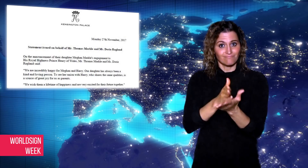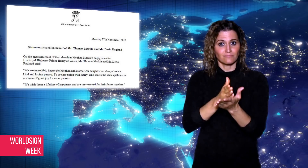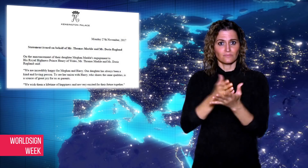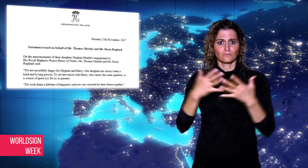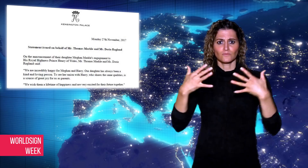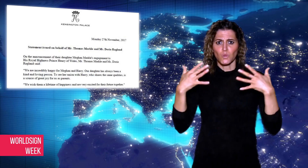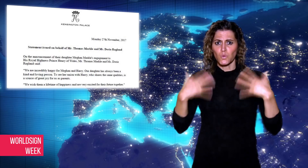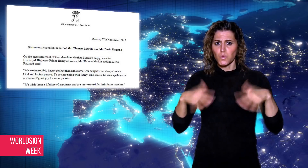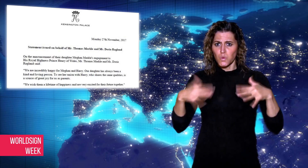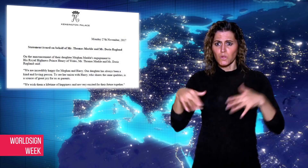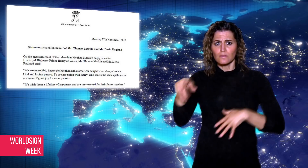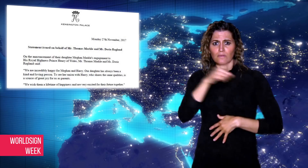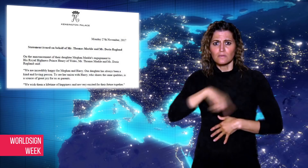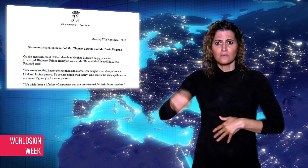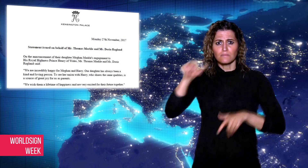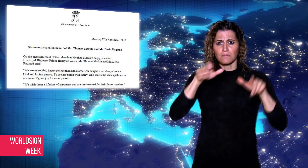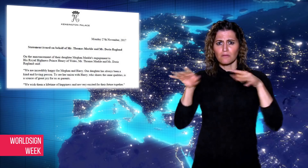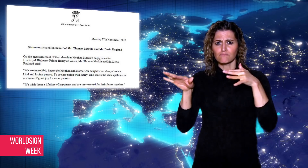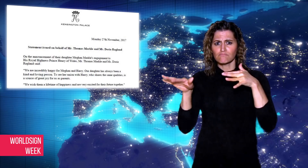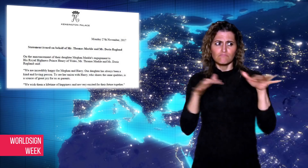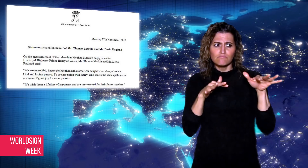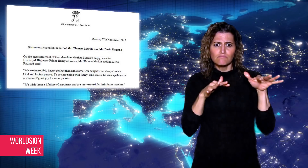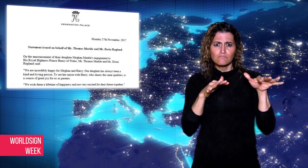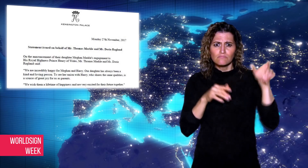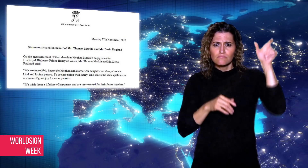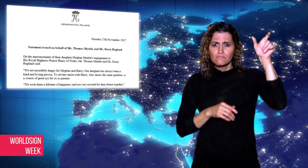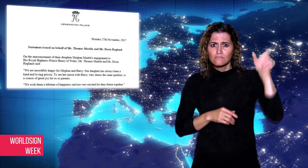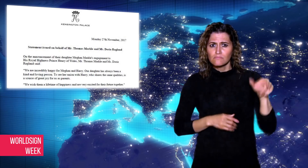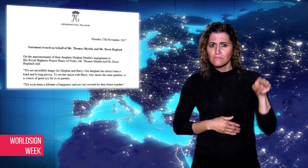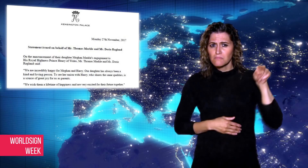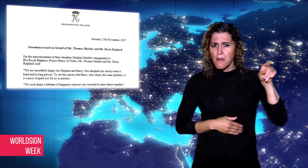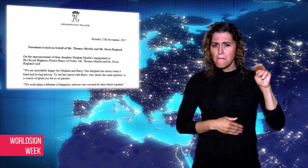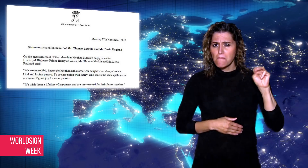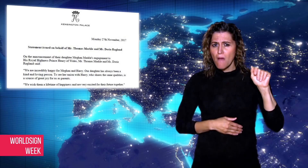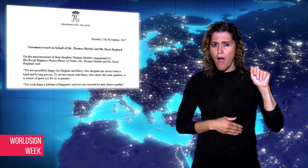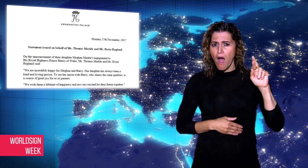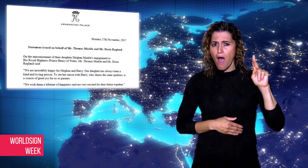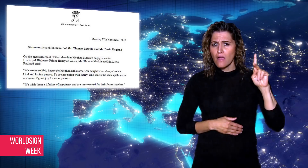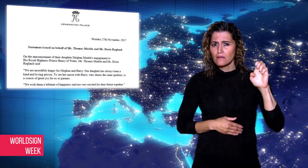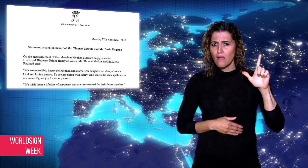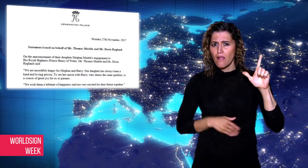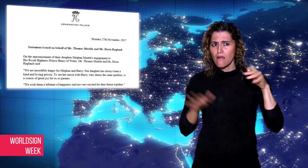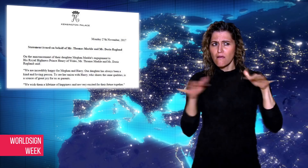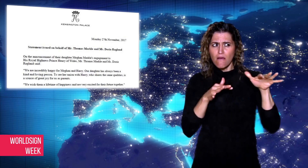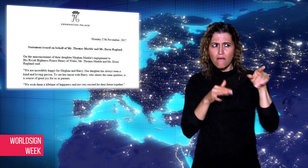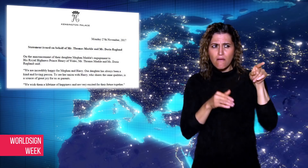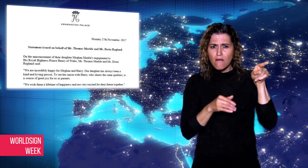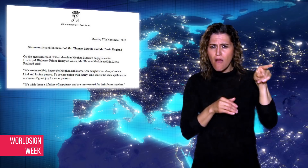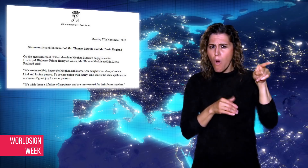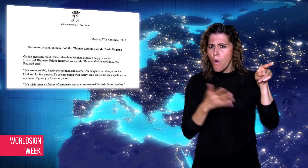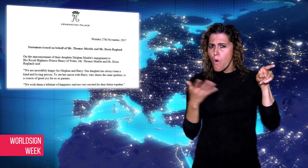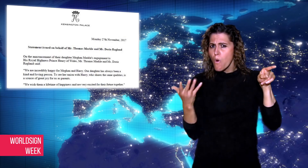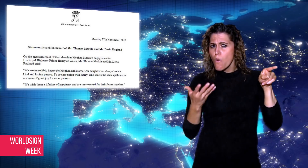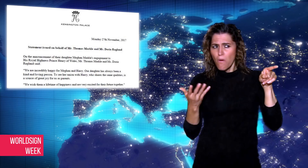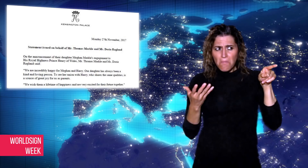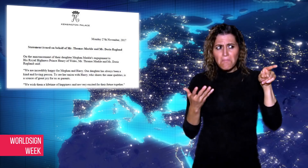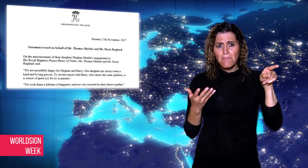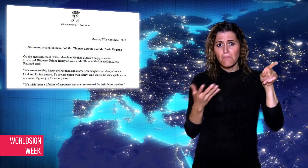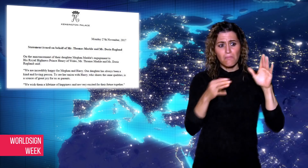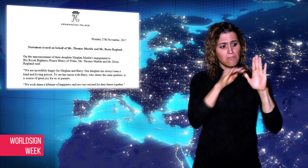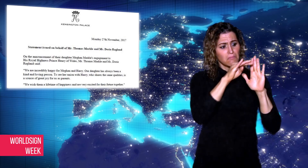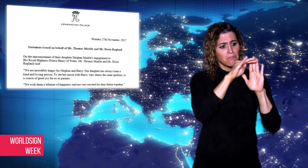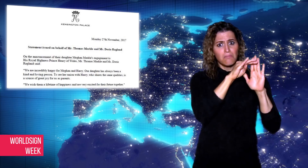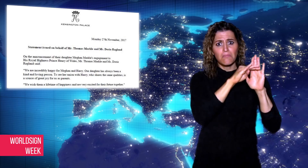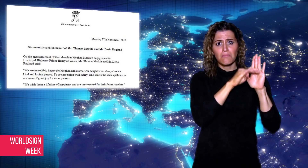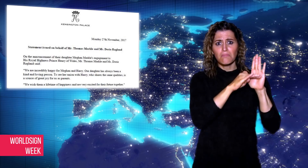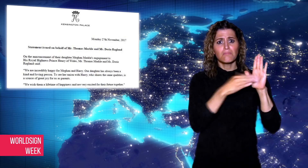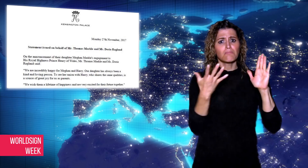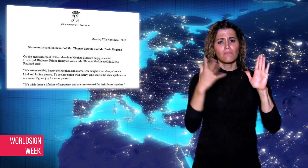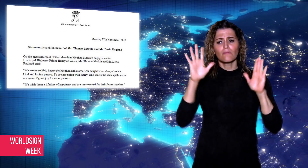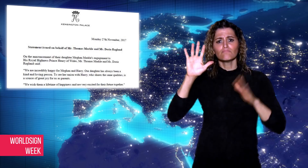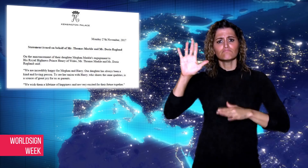intense interest in Markel who does not